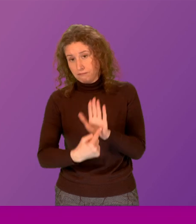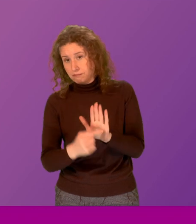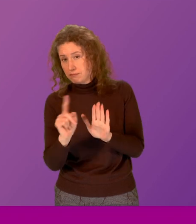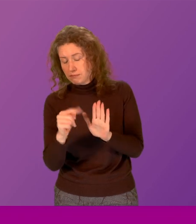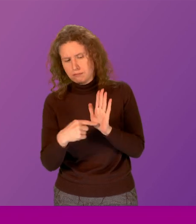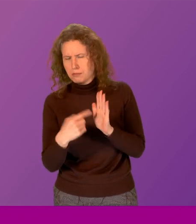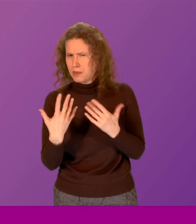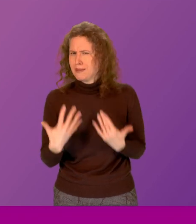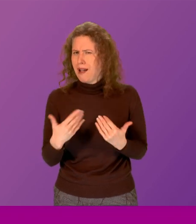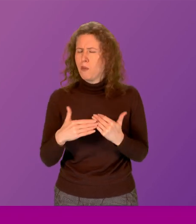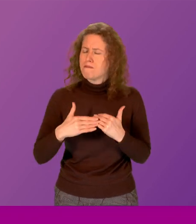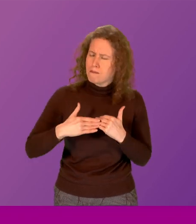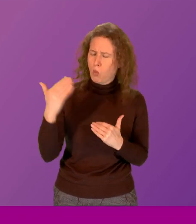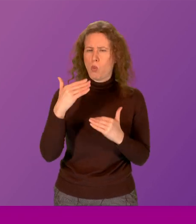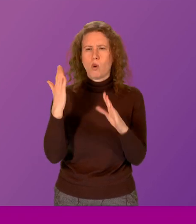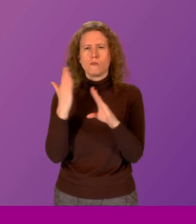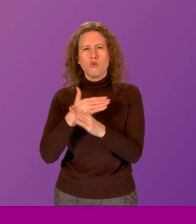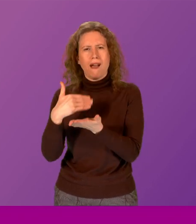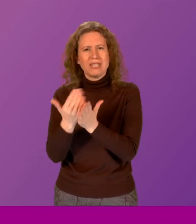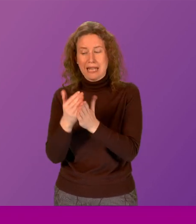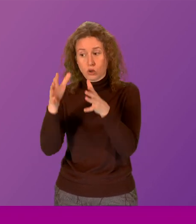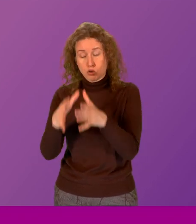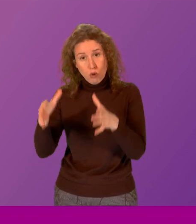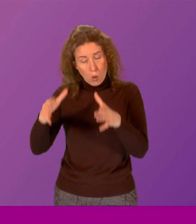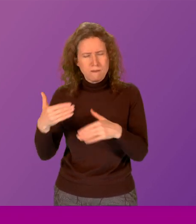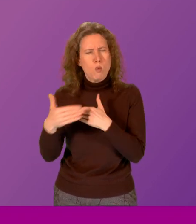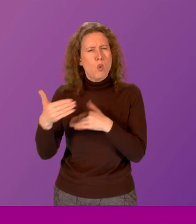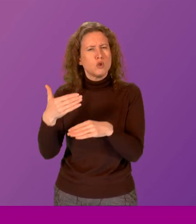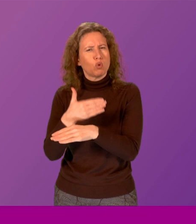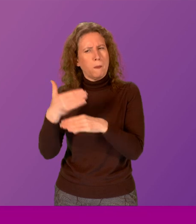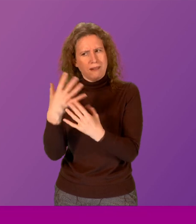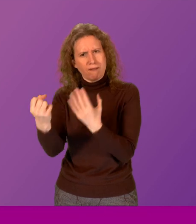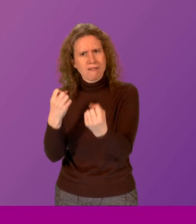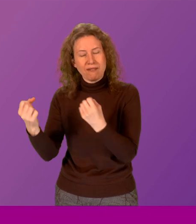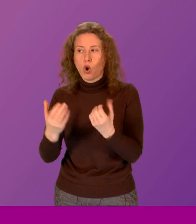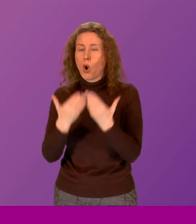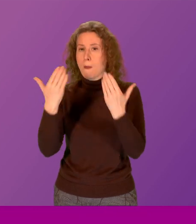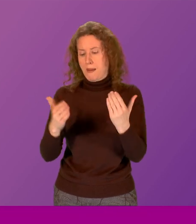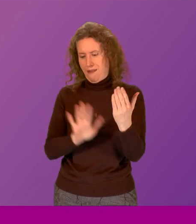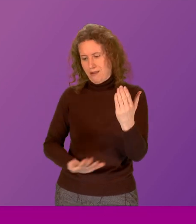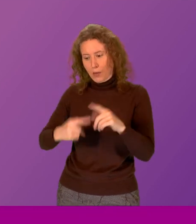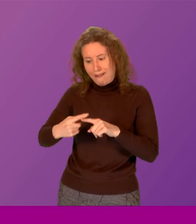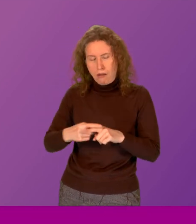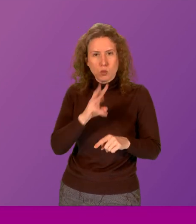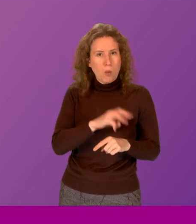have greater private sector employment growth than there is in any other nation or region of the UK.